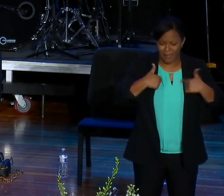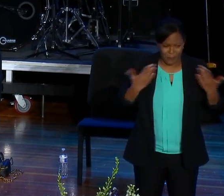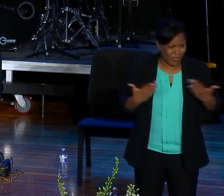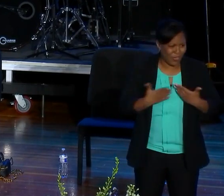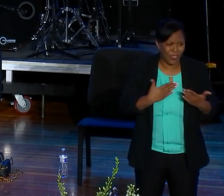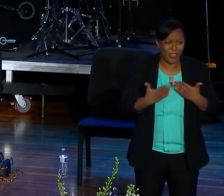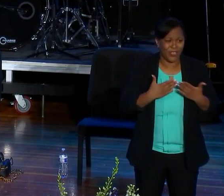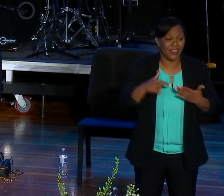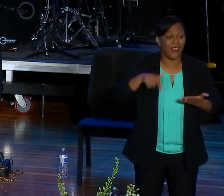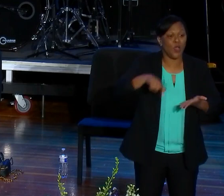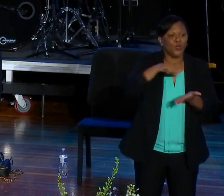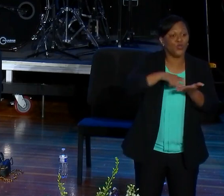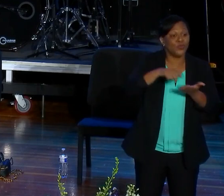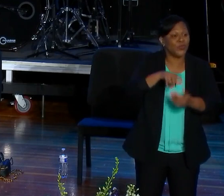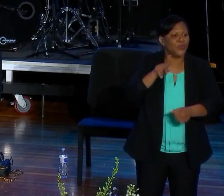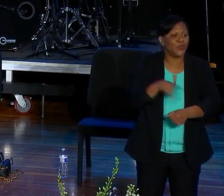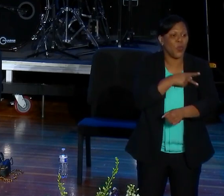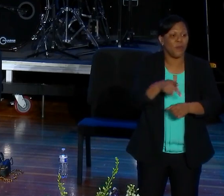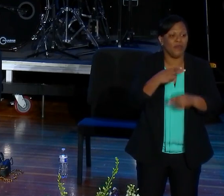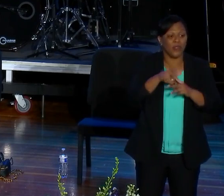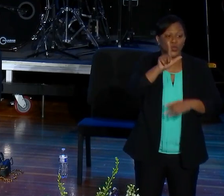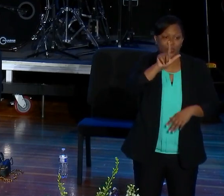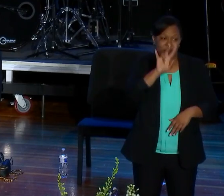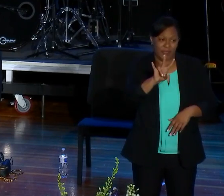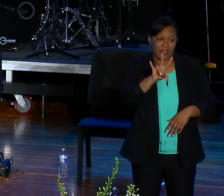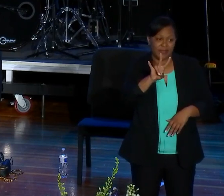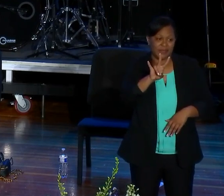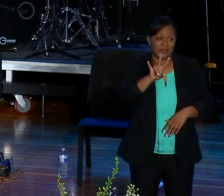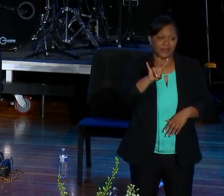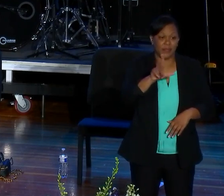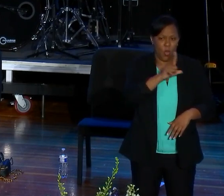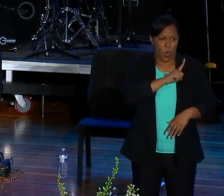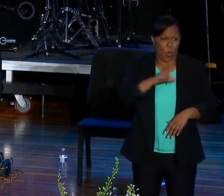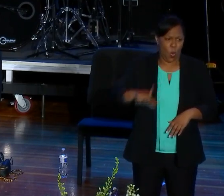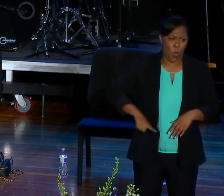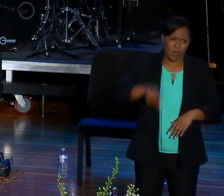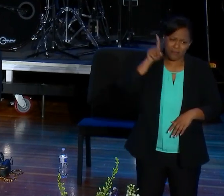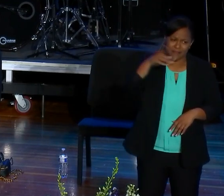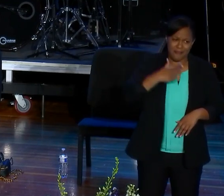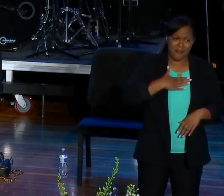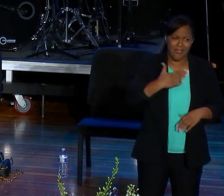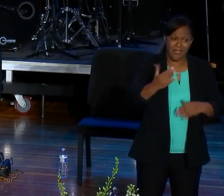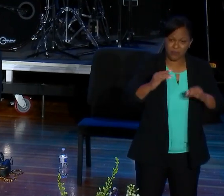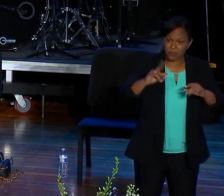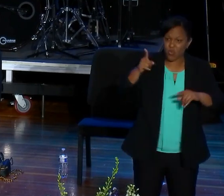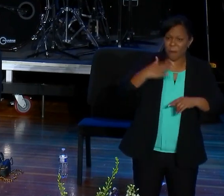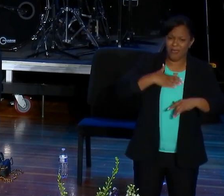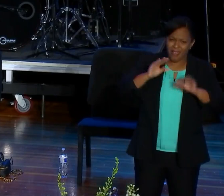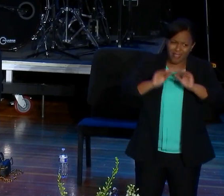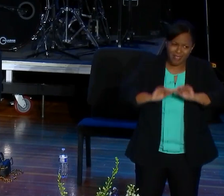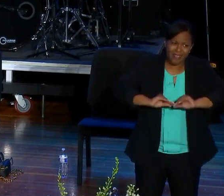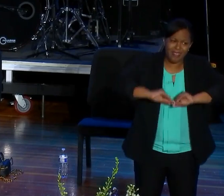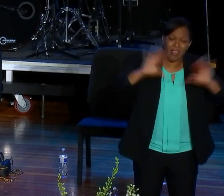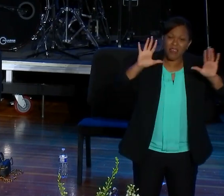SOUTH SIDE, THE GANGSTER DISCIPLES ON THE NORTH SIDE, PSALM, 27. THE LORD IS MY LIGHT AND MY